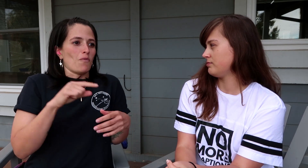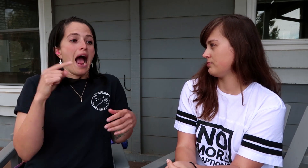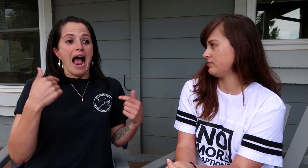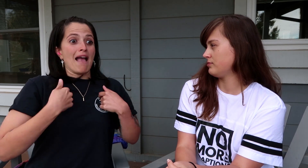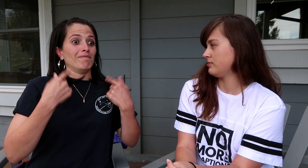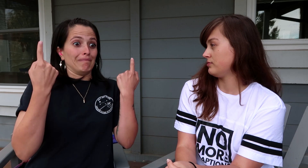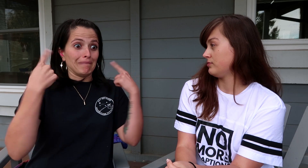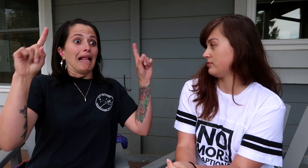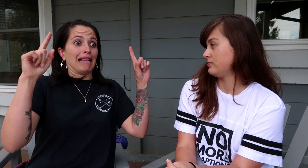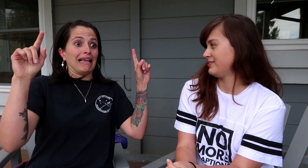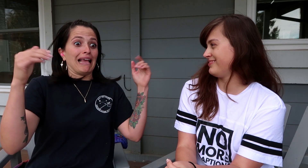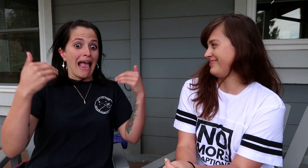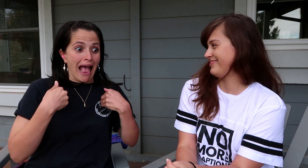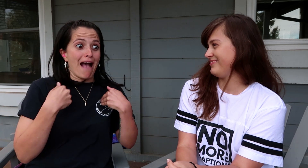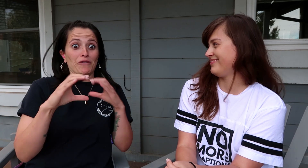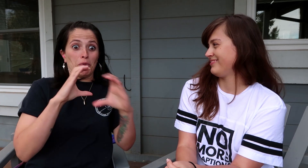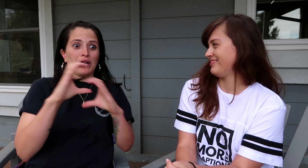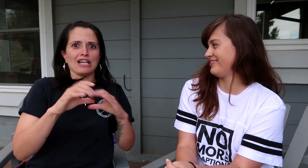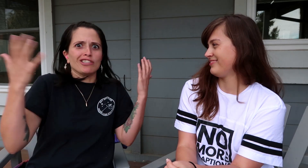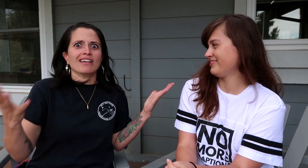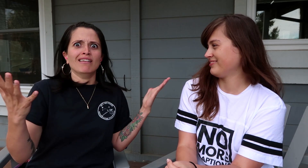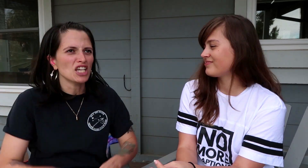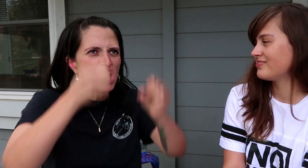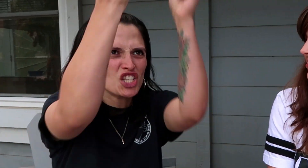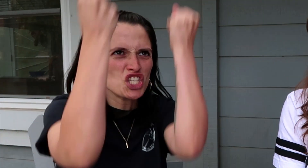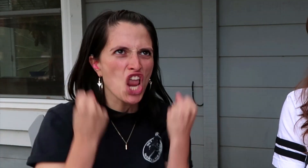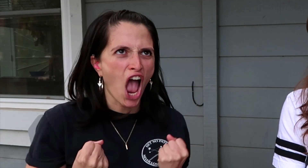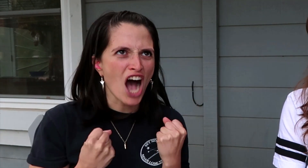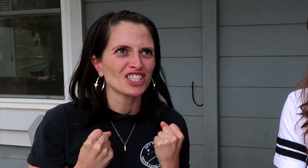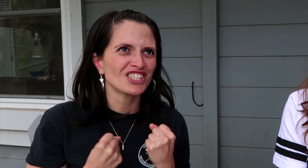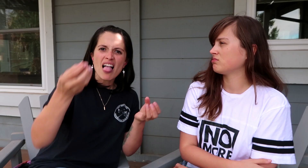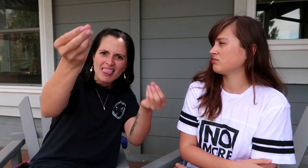I FINALLY have communication! YESSS!